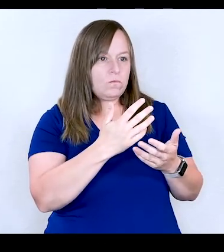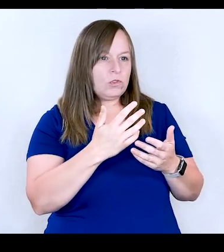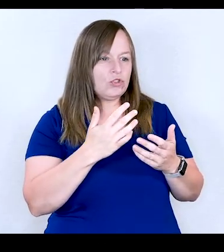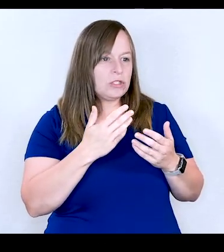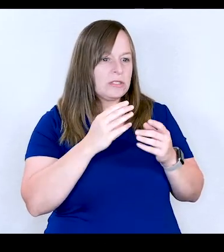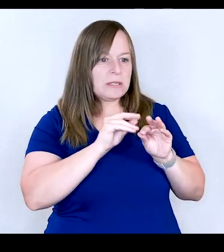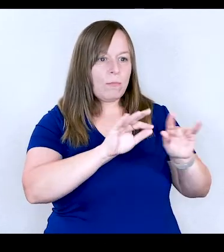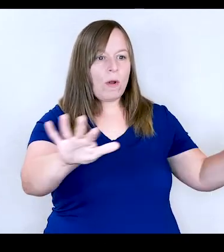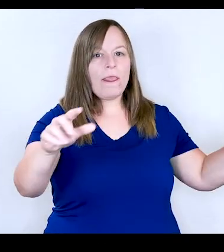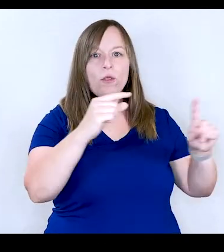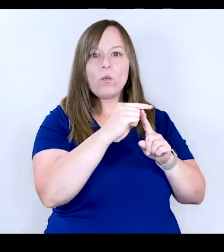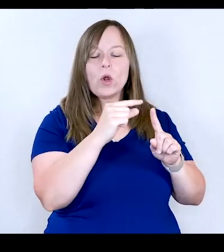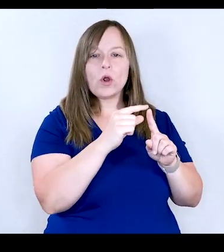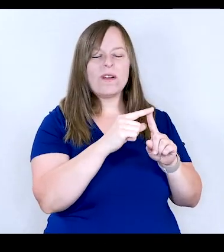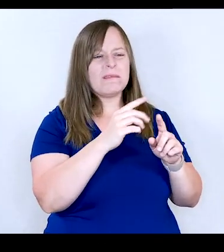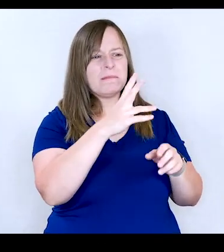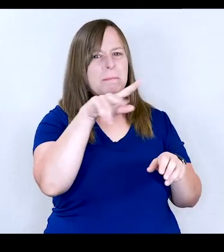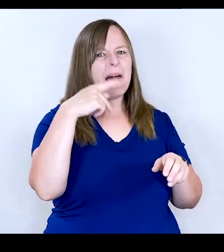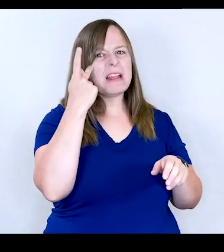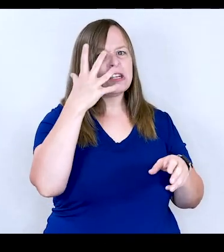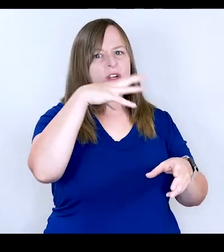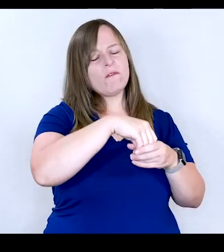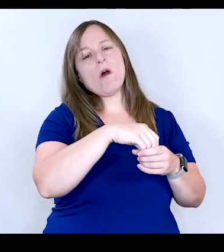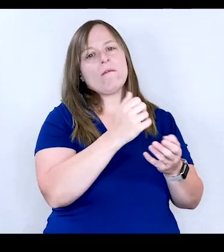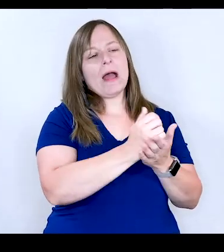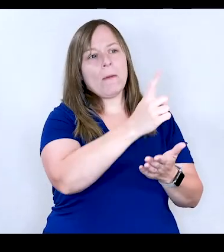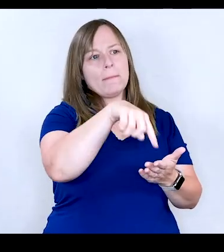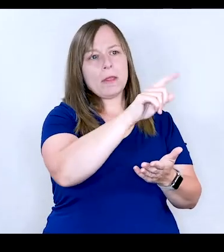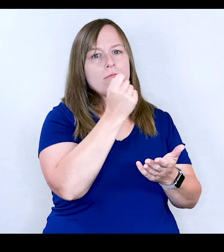out and suddenly get the politicians involved -- Understanding, particularly the